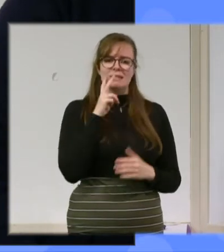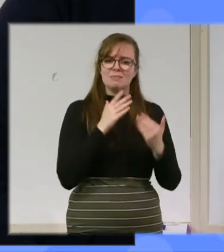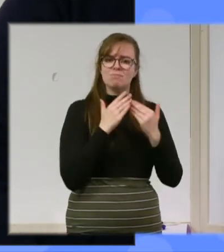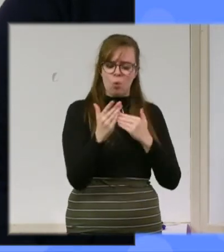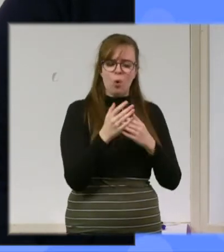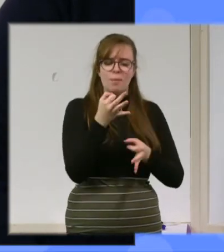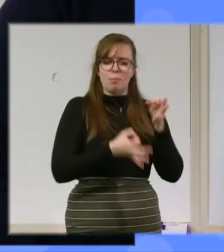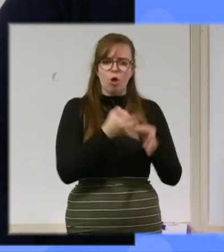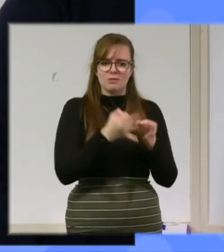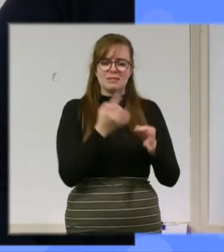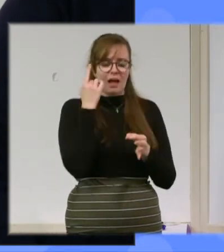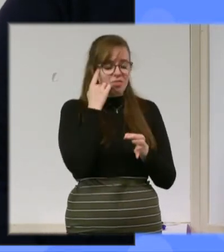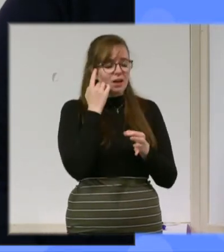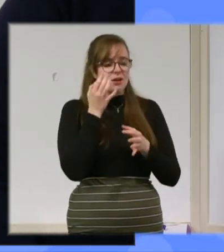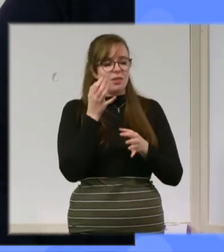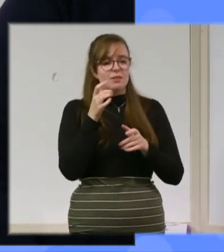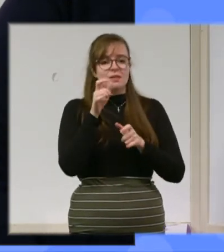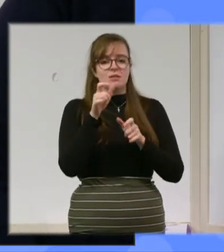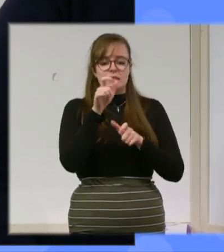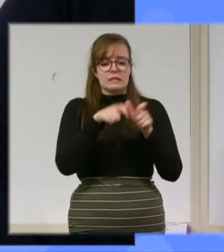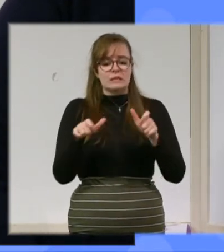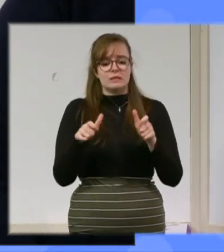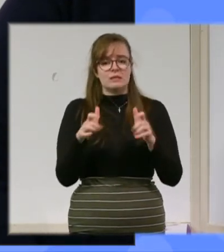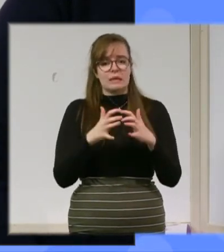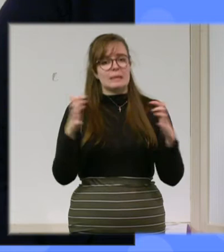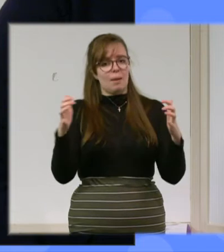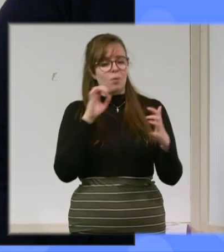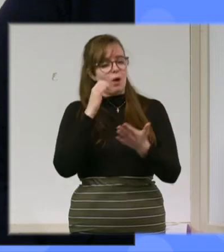something that the citizens are saying we will help worth but that holding dear